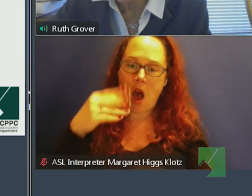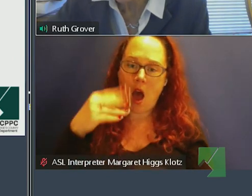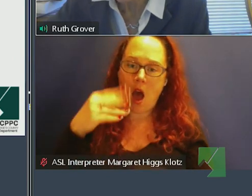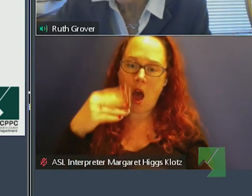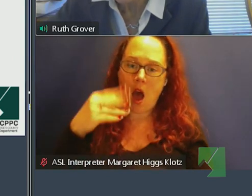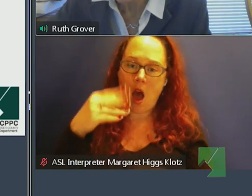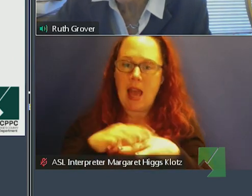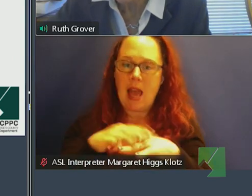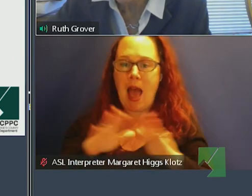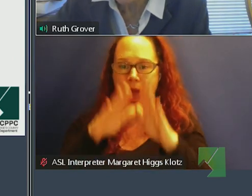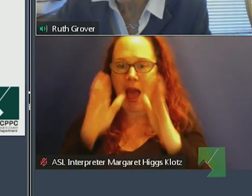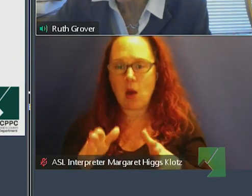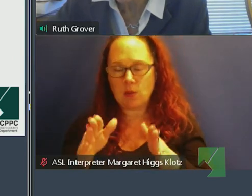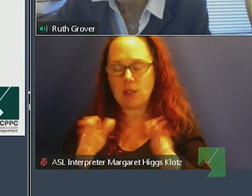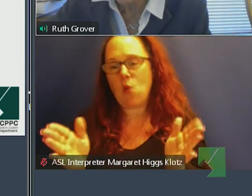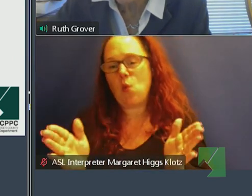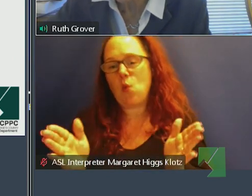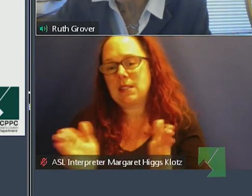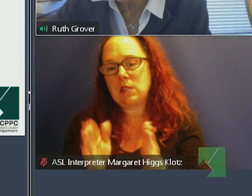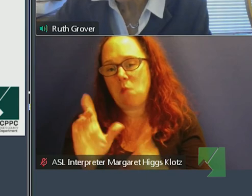dwellings of various sizes and styles.